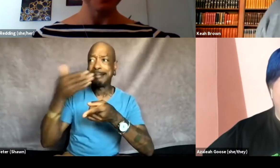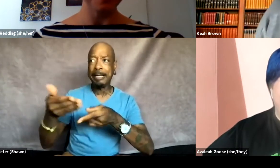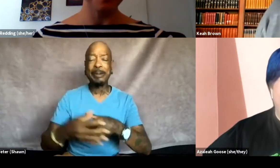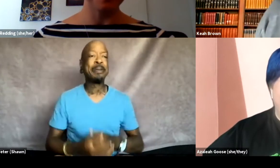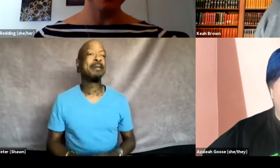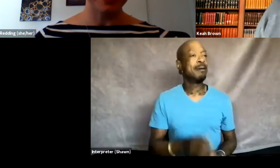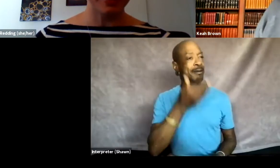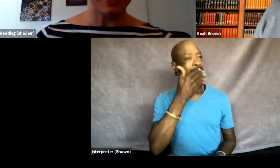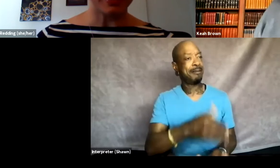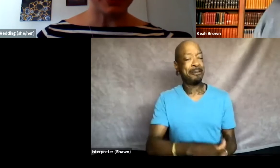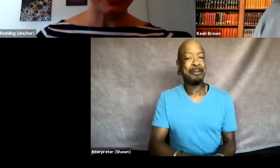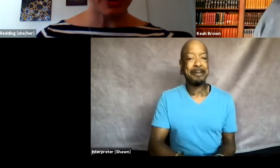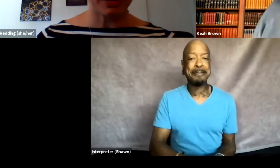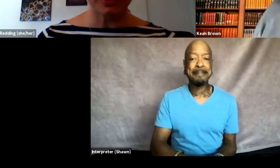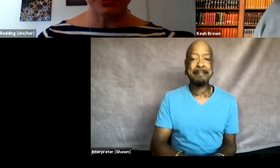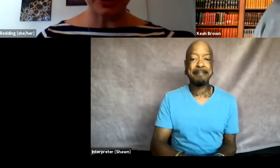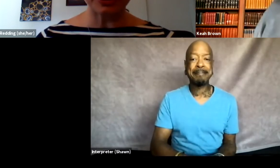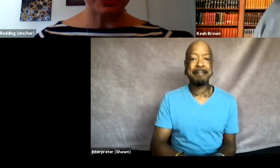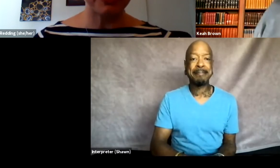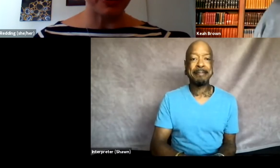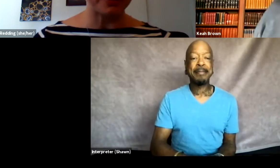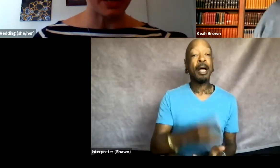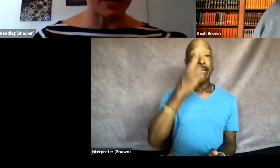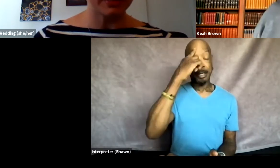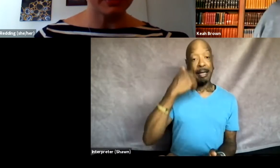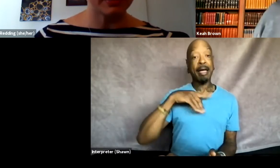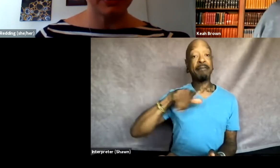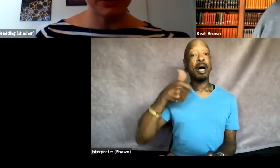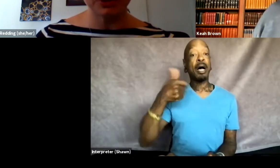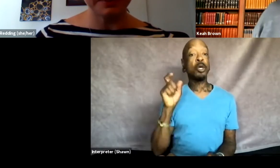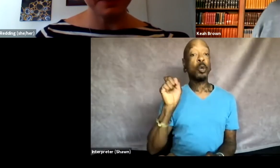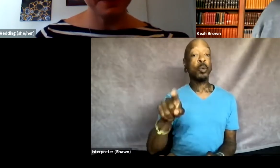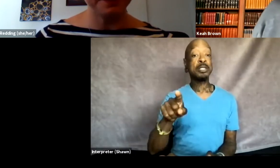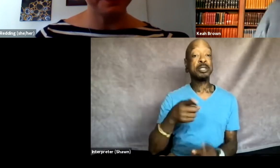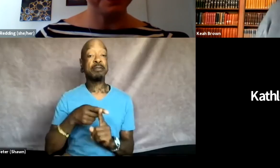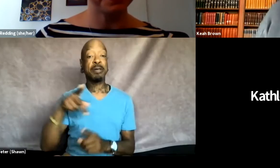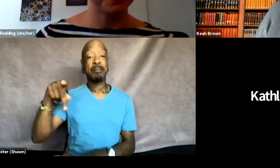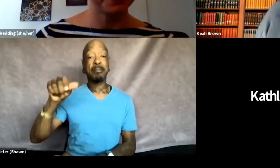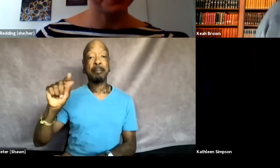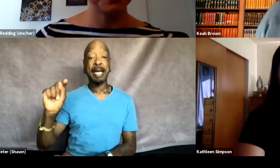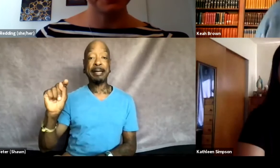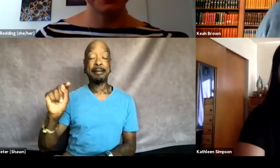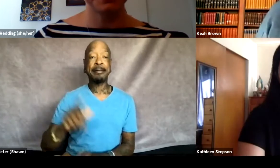Nicole Redding (she/her): I think we've got another question from Kat from DREAM.